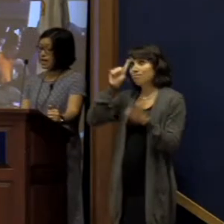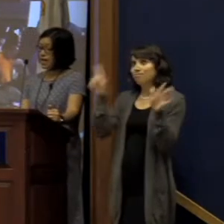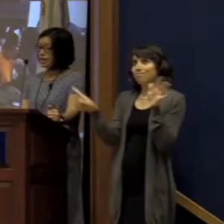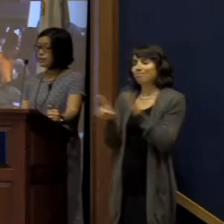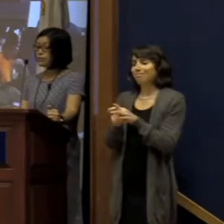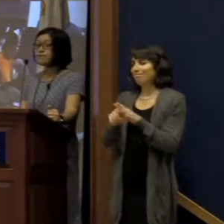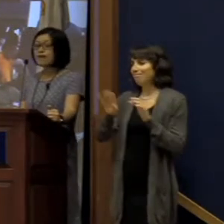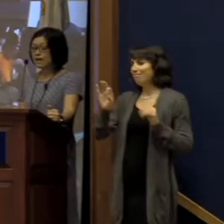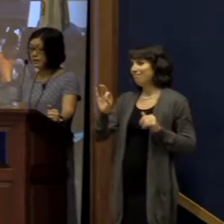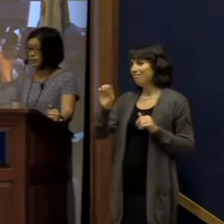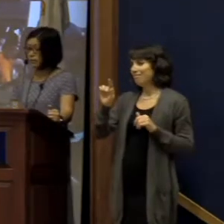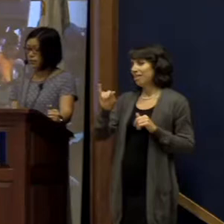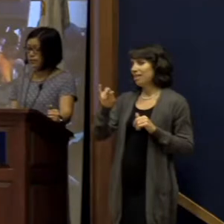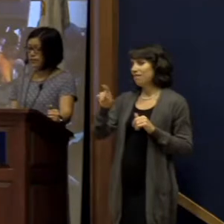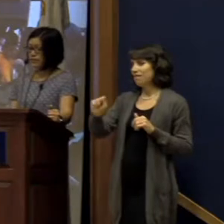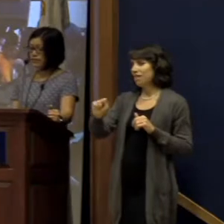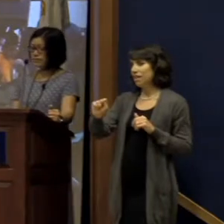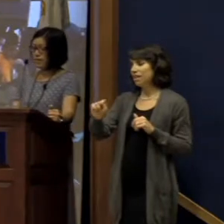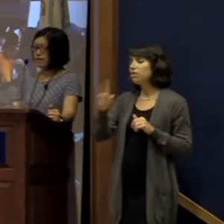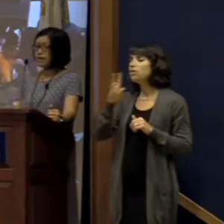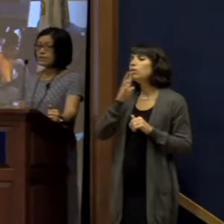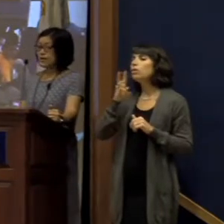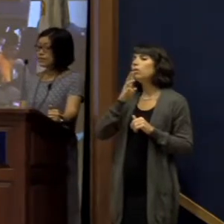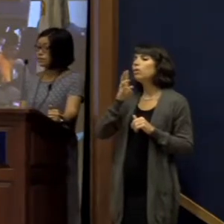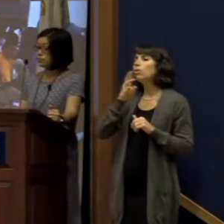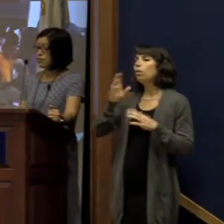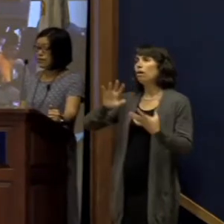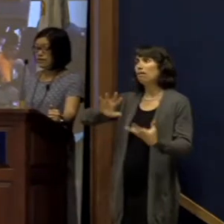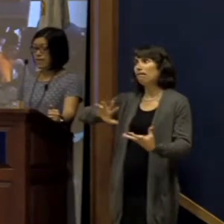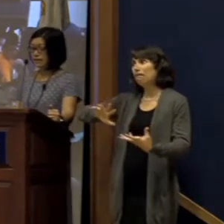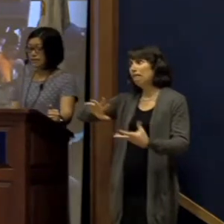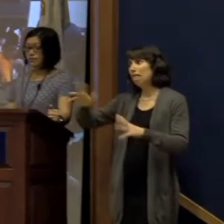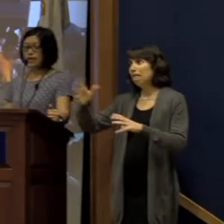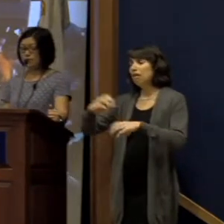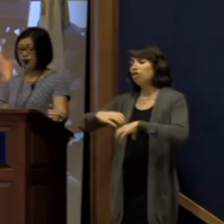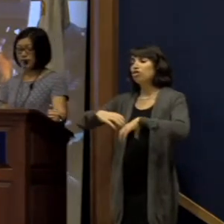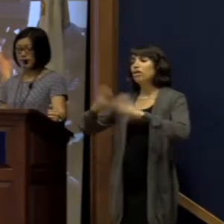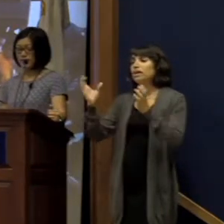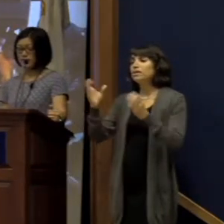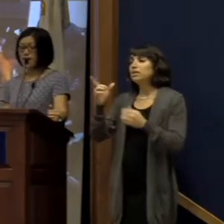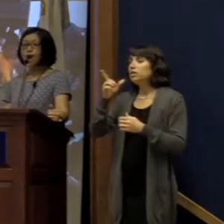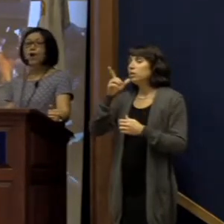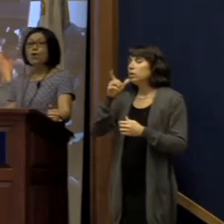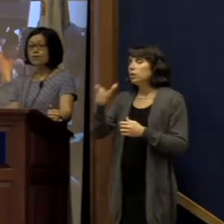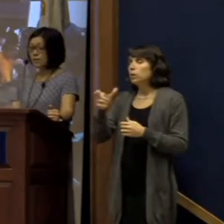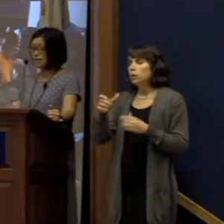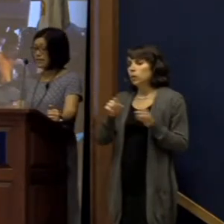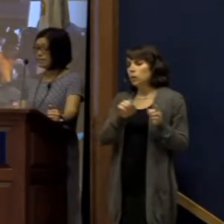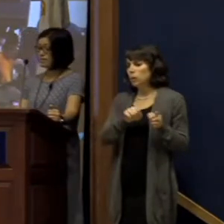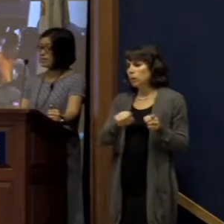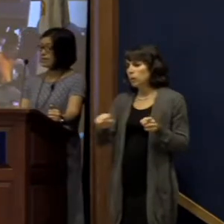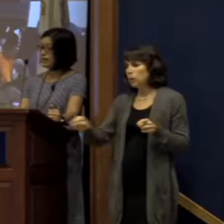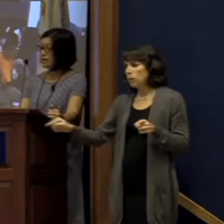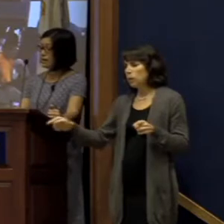Who the vast majority of victims are with extreme weather patterns with hard hurricanes? overwhelmingly people of color